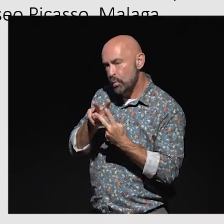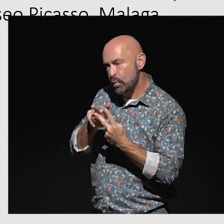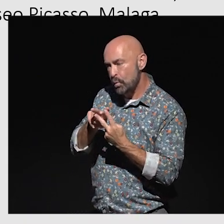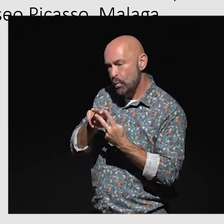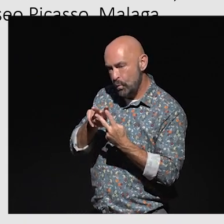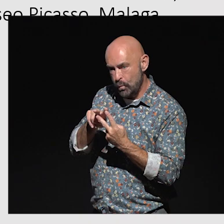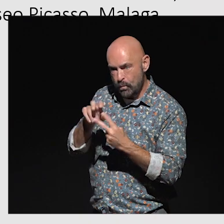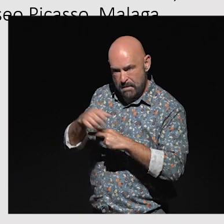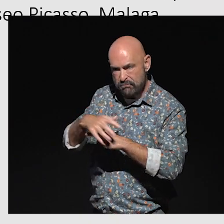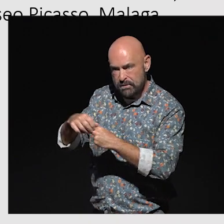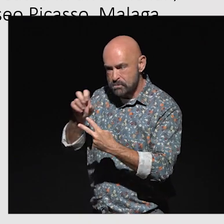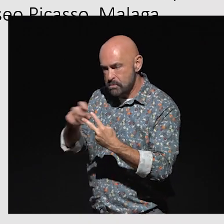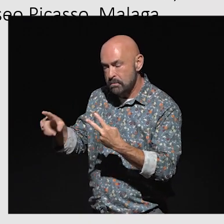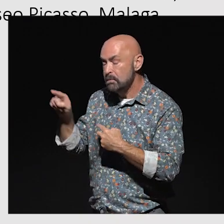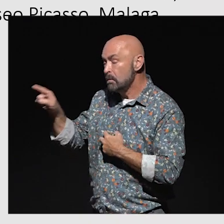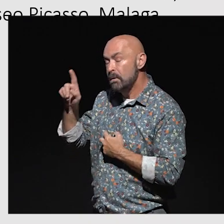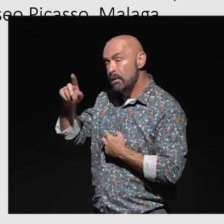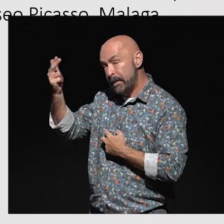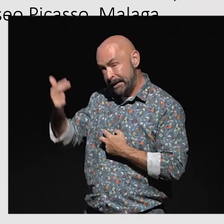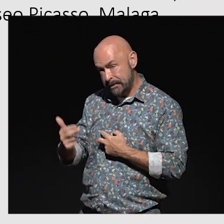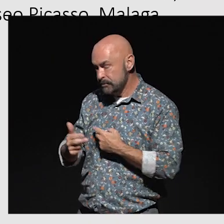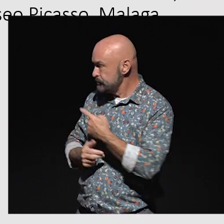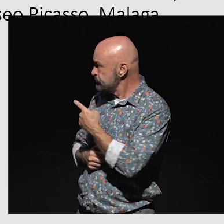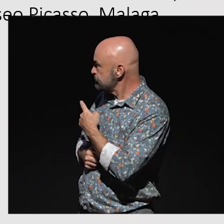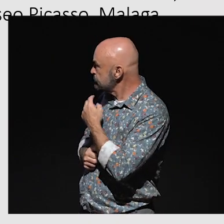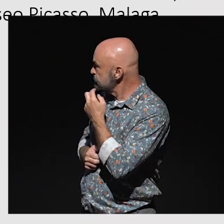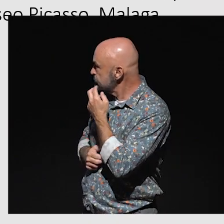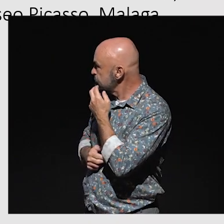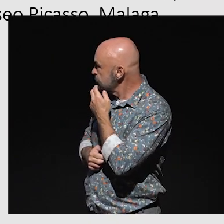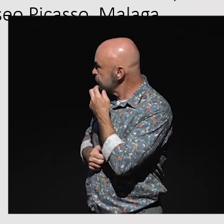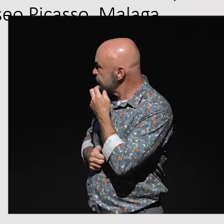And painting her, he returns to order,